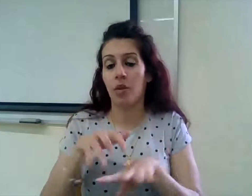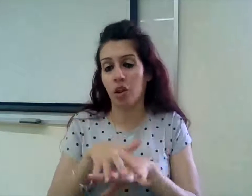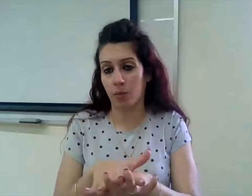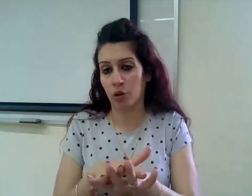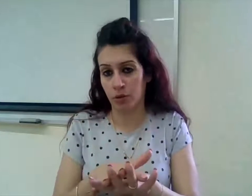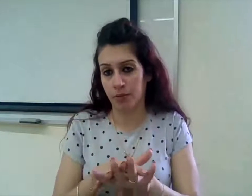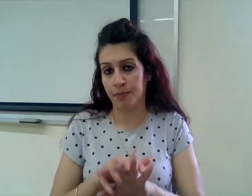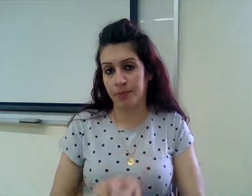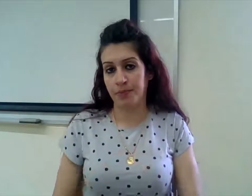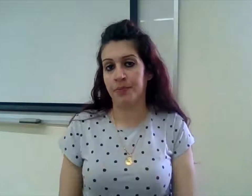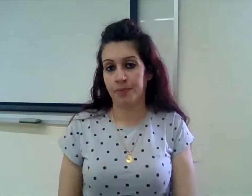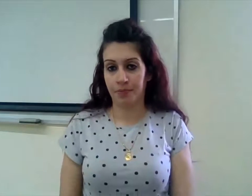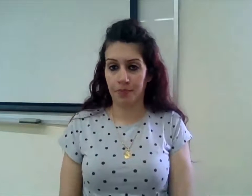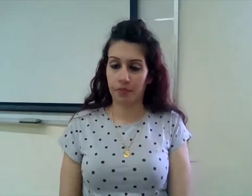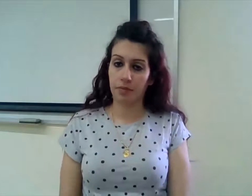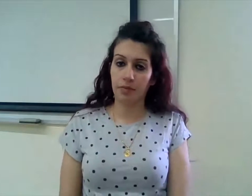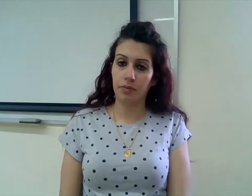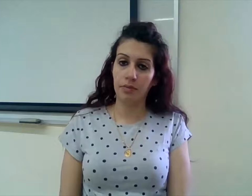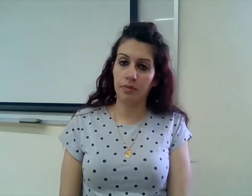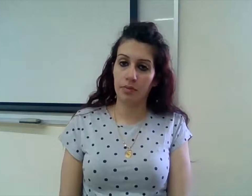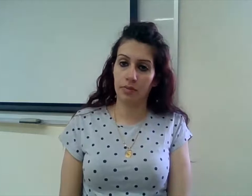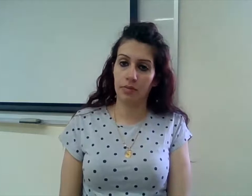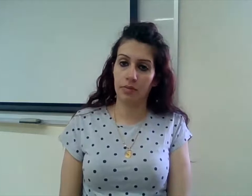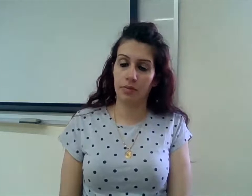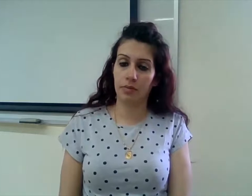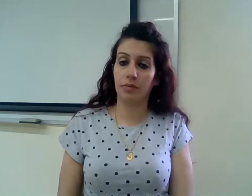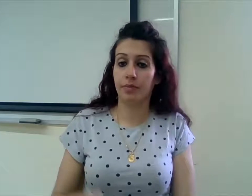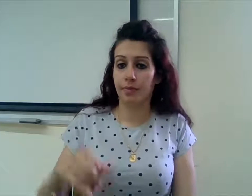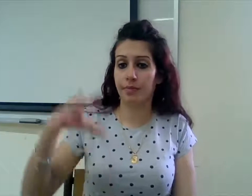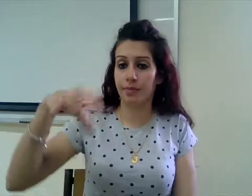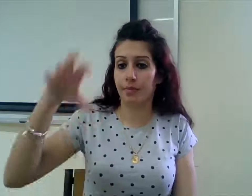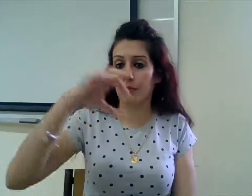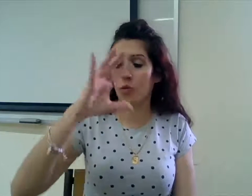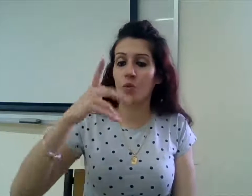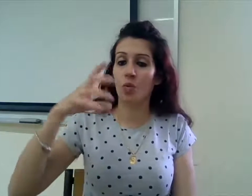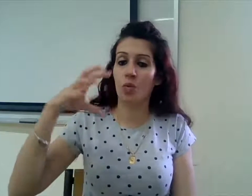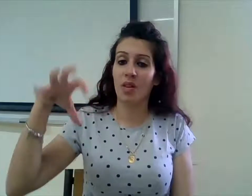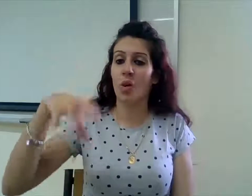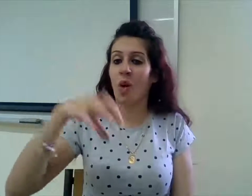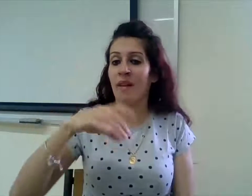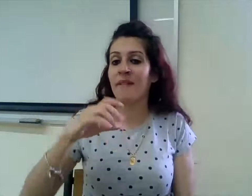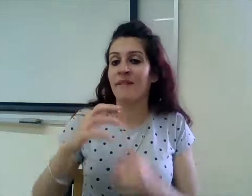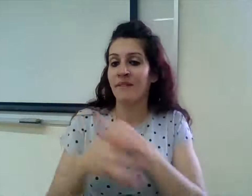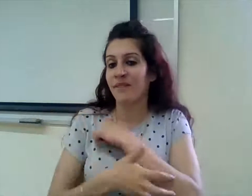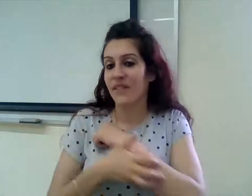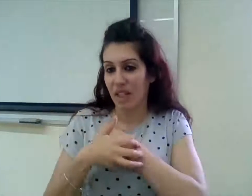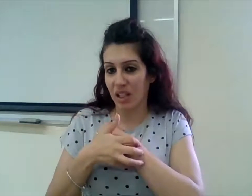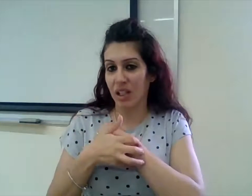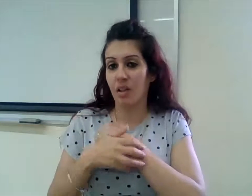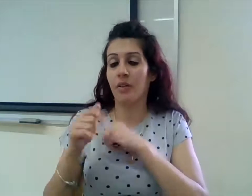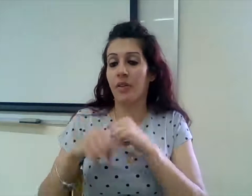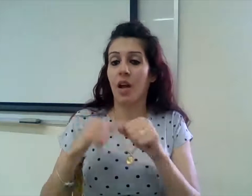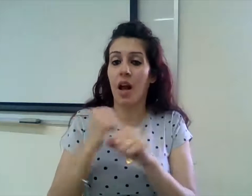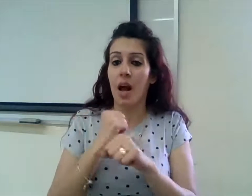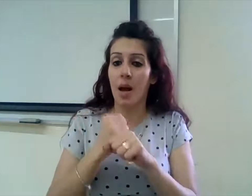given the right support and you will present us the dissapears of disability